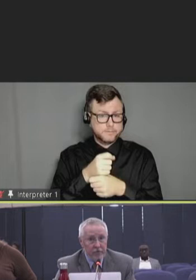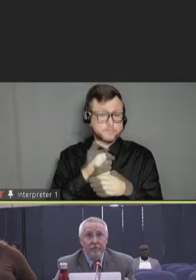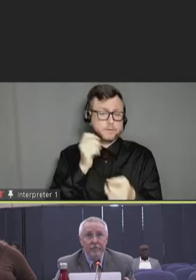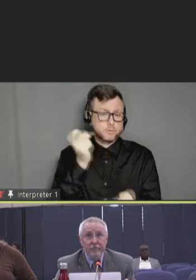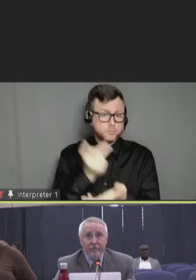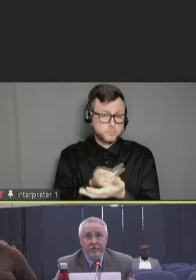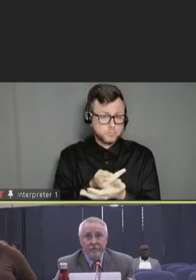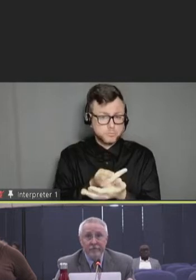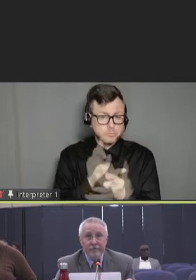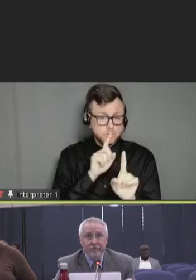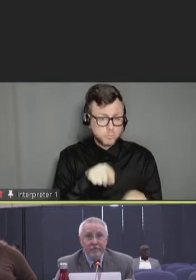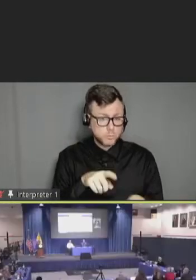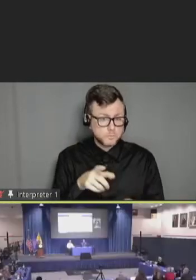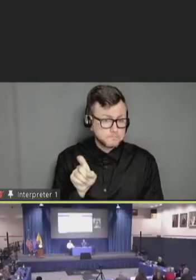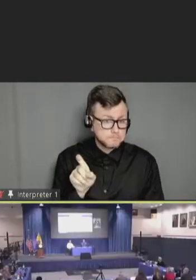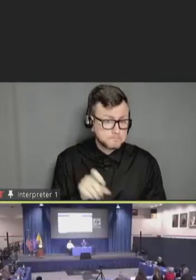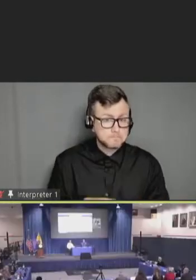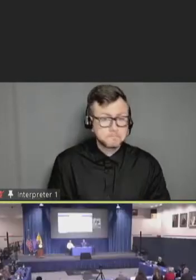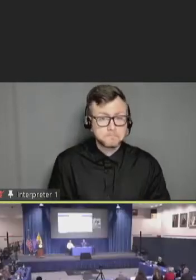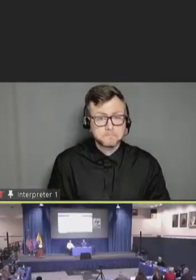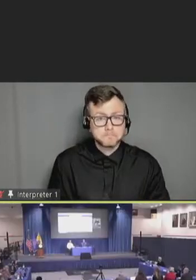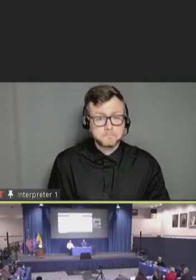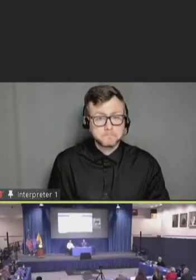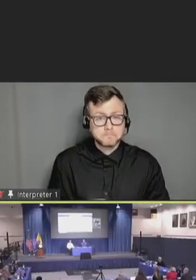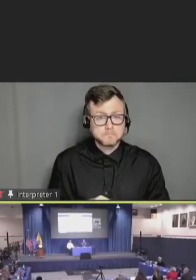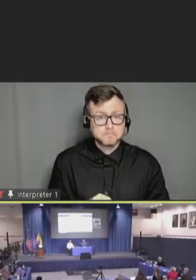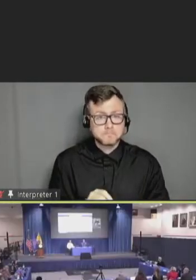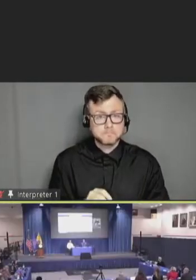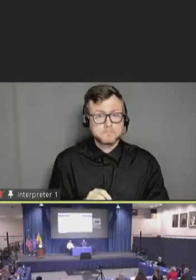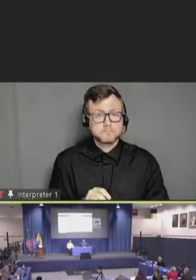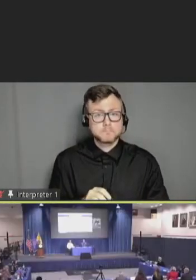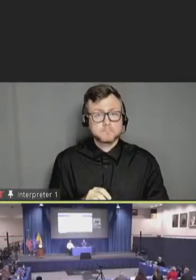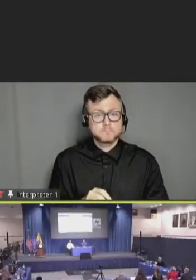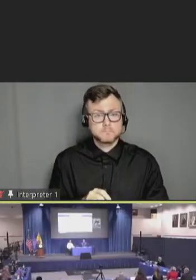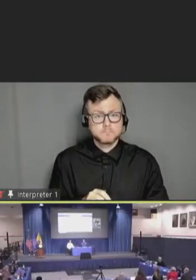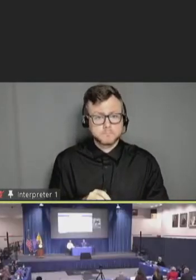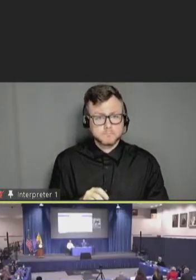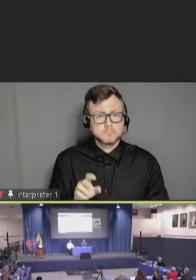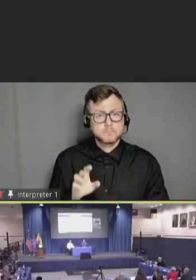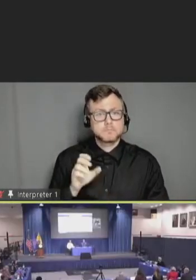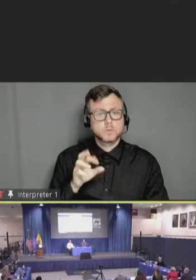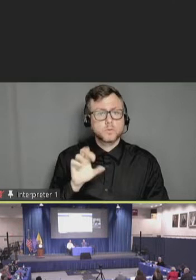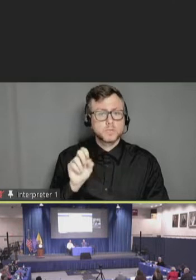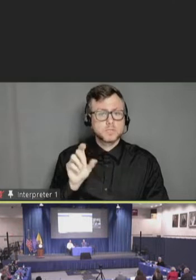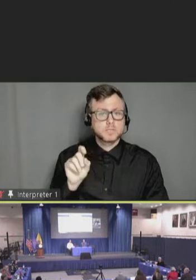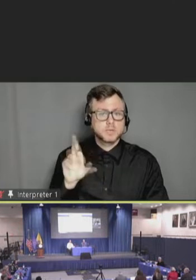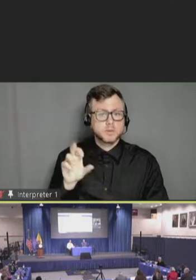Kristen Ehresmann: So, moved, Kris Ehresmann. Robert Hopkins: Thank you, Kris.